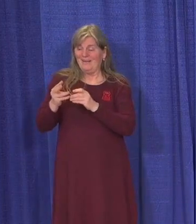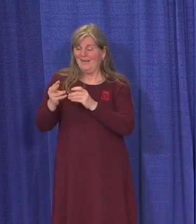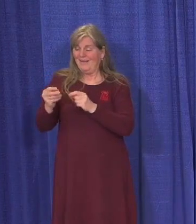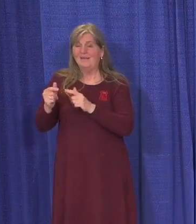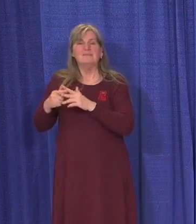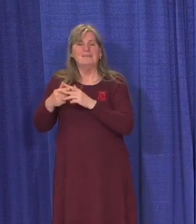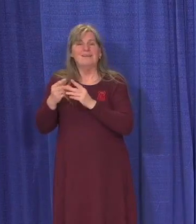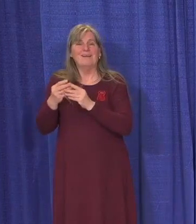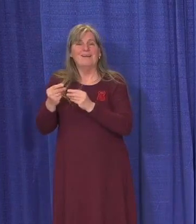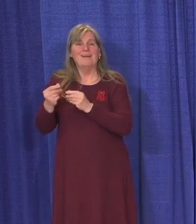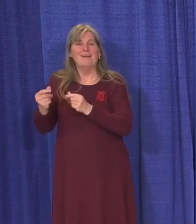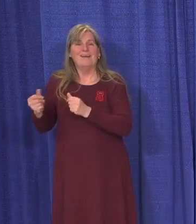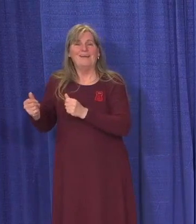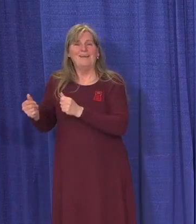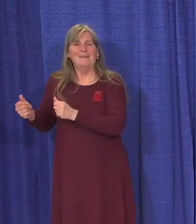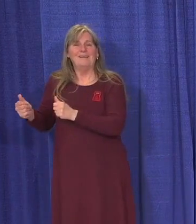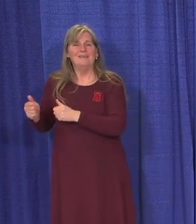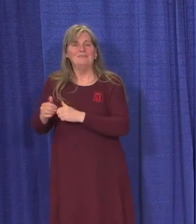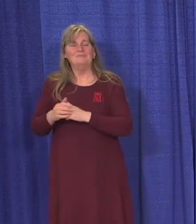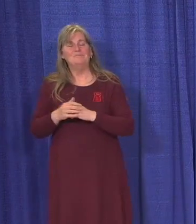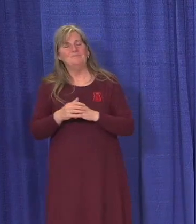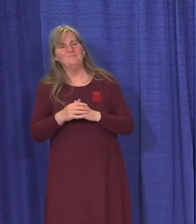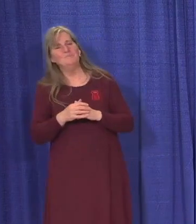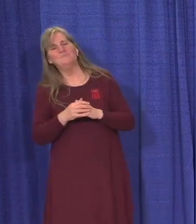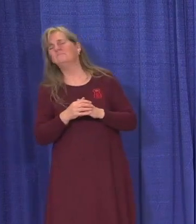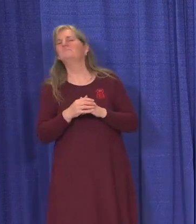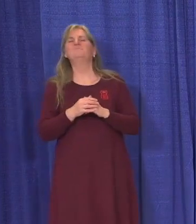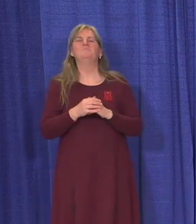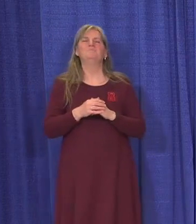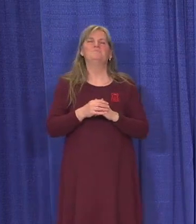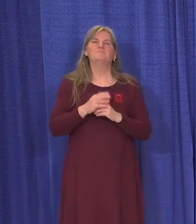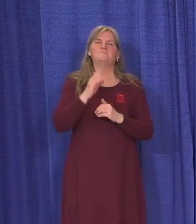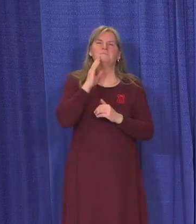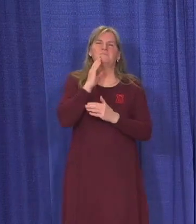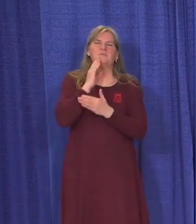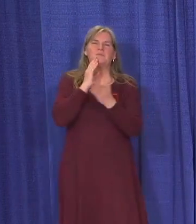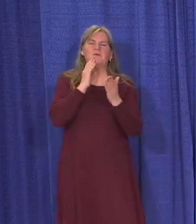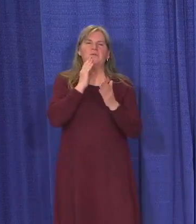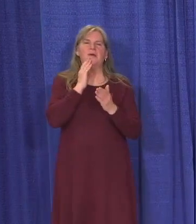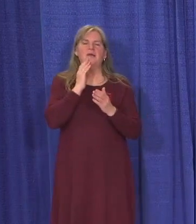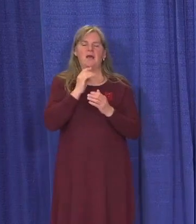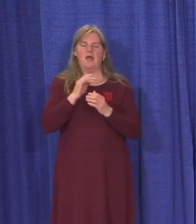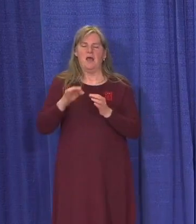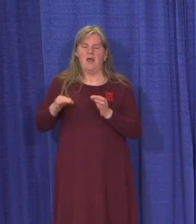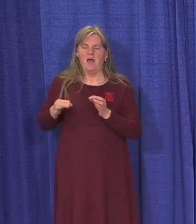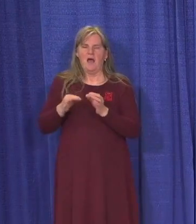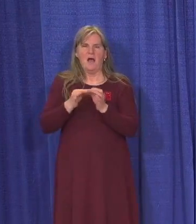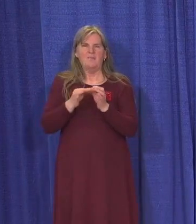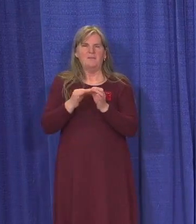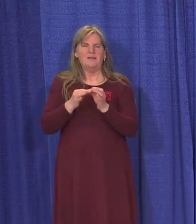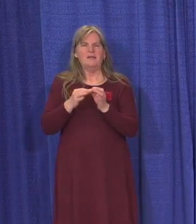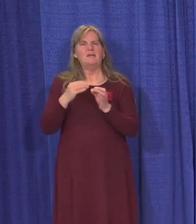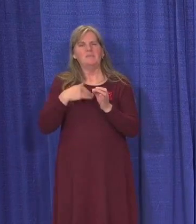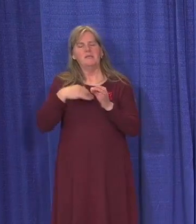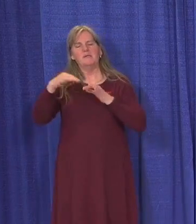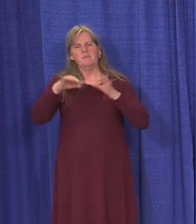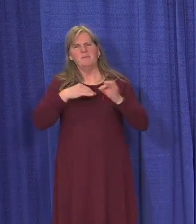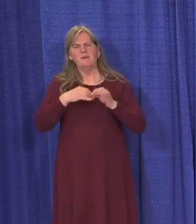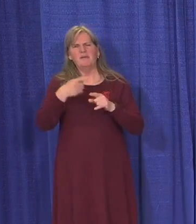viable. I hope this provides a bit of relief to these establishments and shows Yukoners we're moving